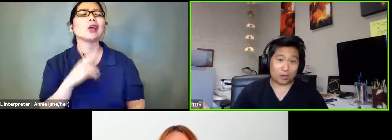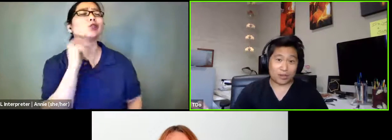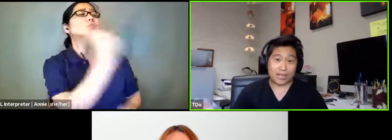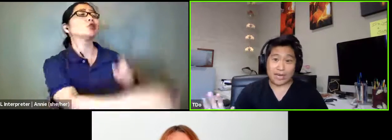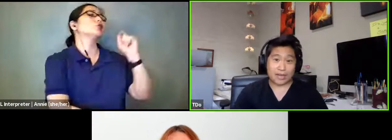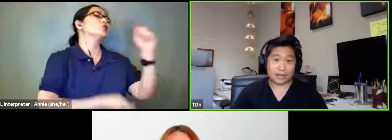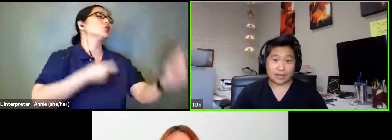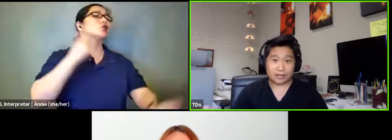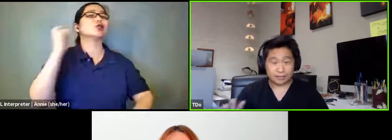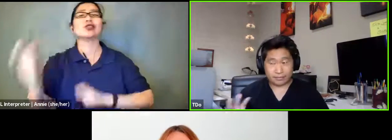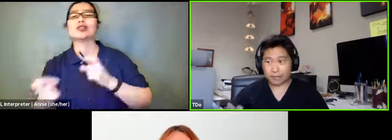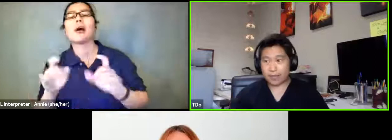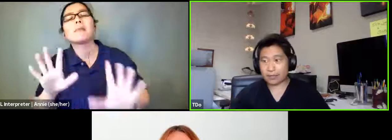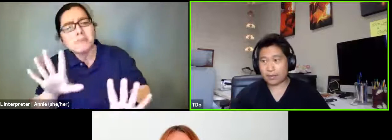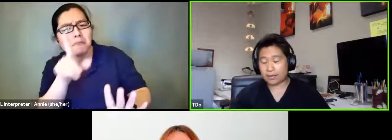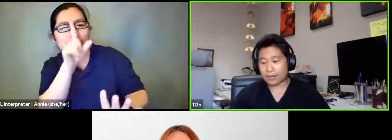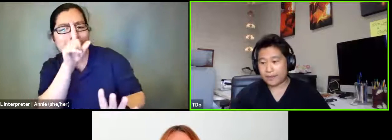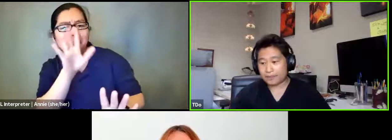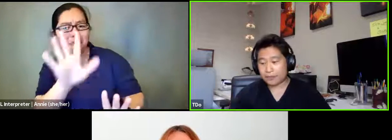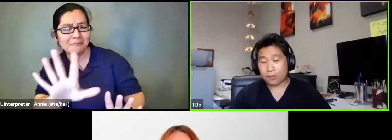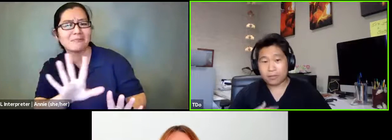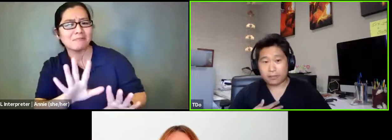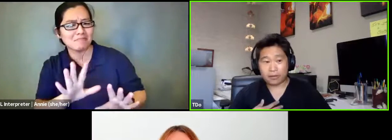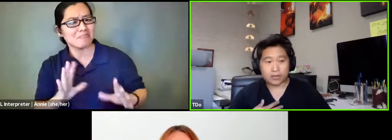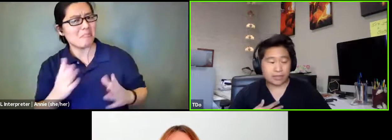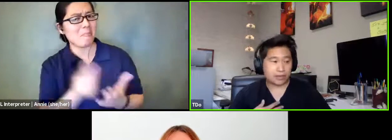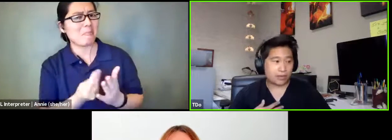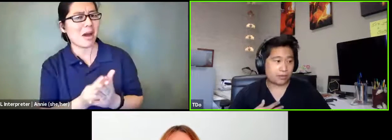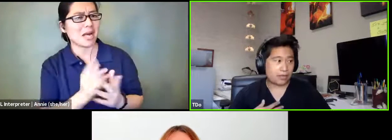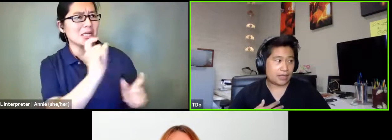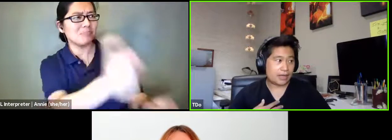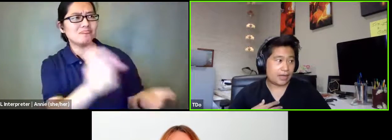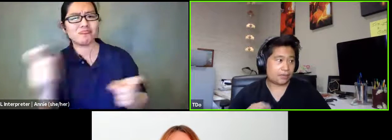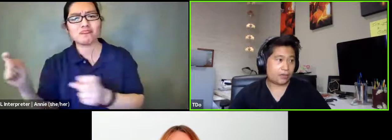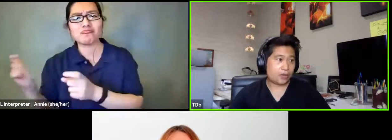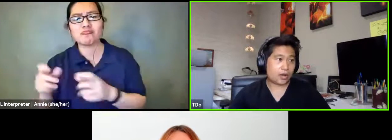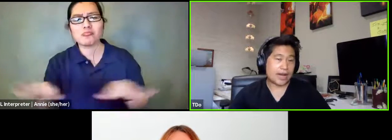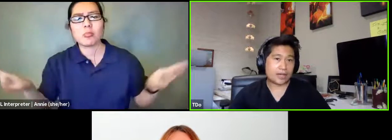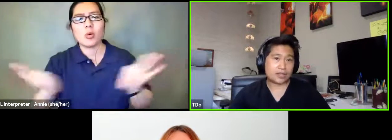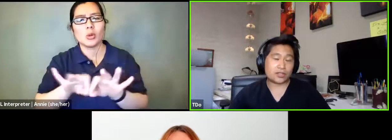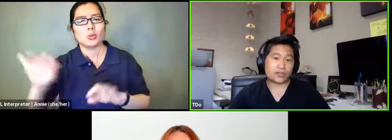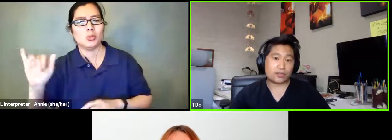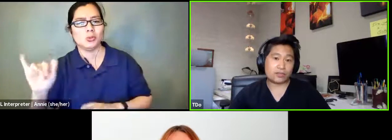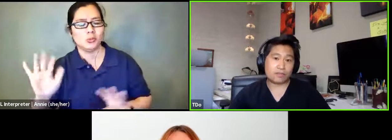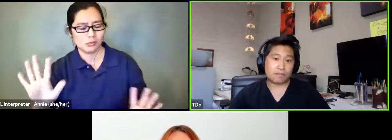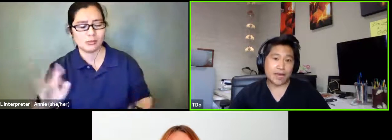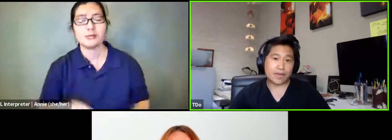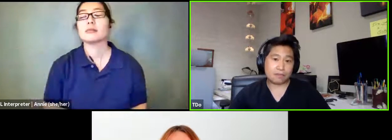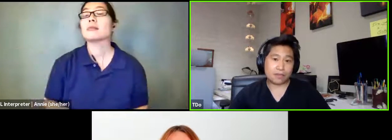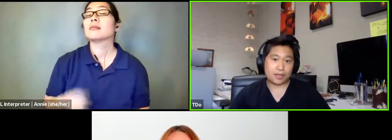wrong with that either. Don't get me wrong. For me personally, if your actions are driven by empathy